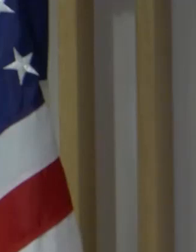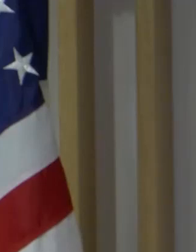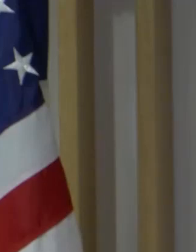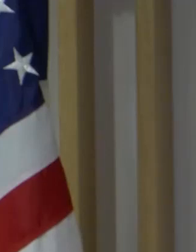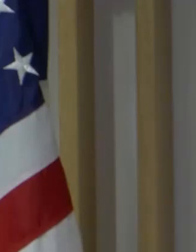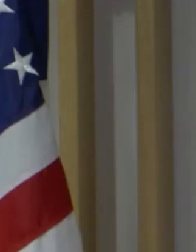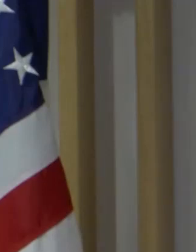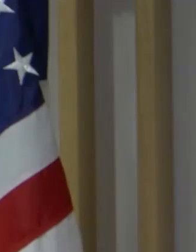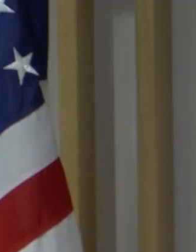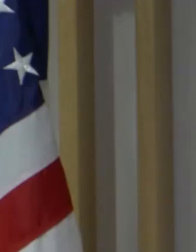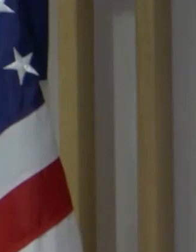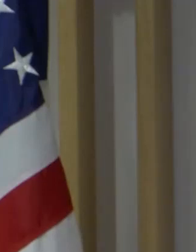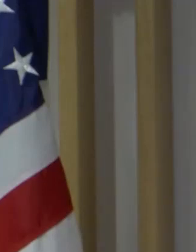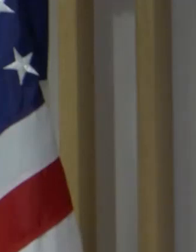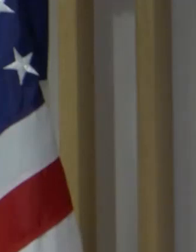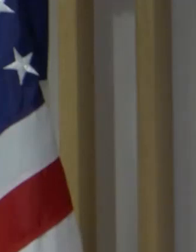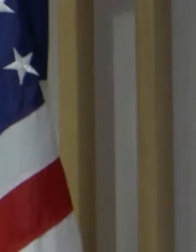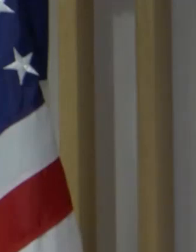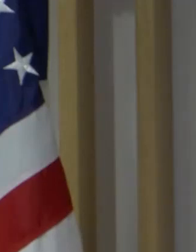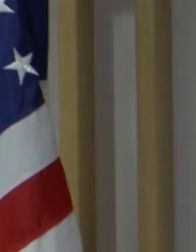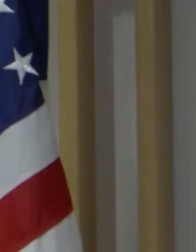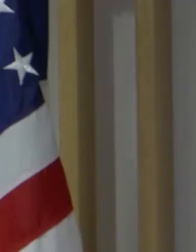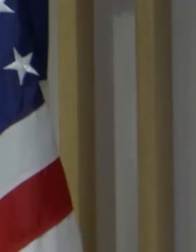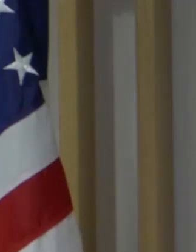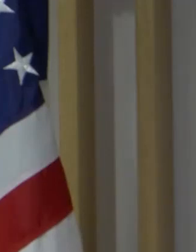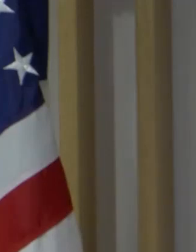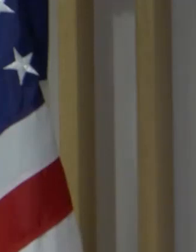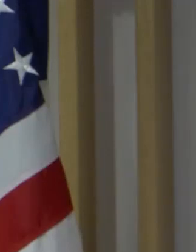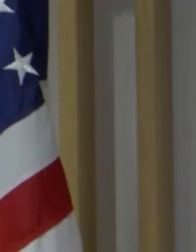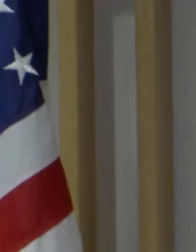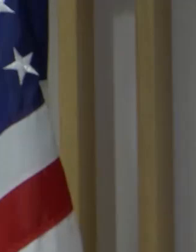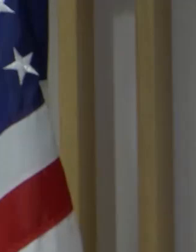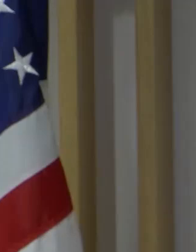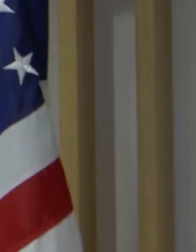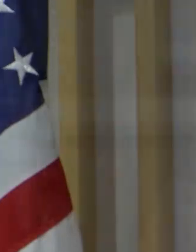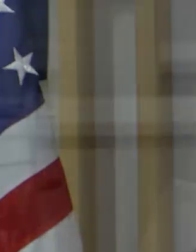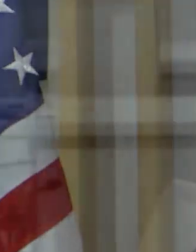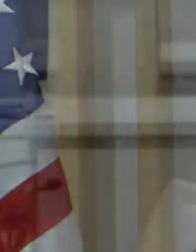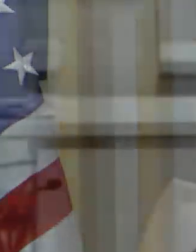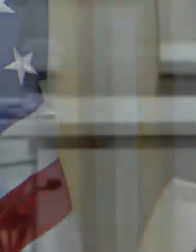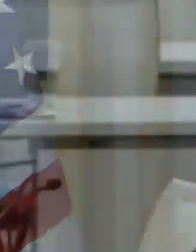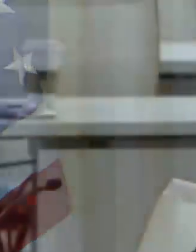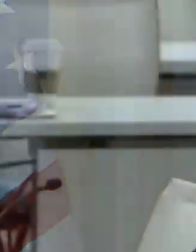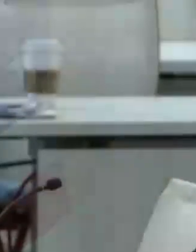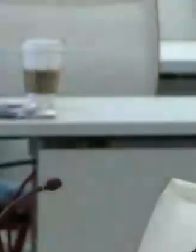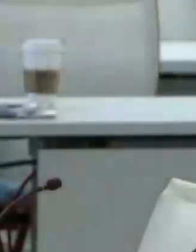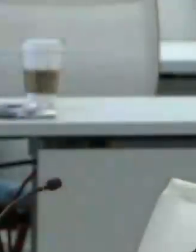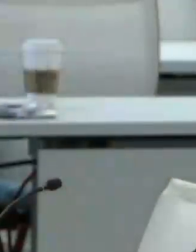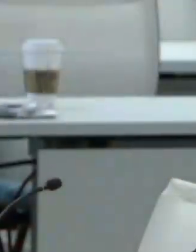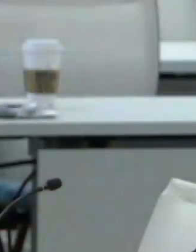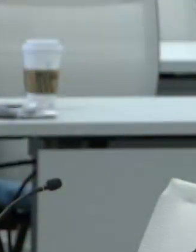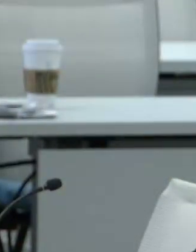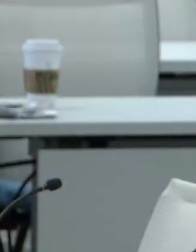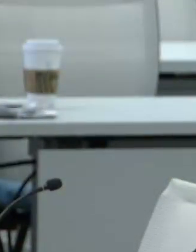STARTED YEARS AGO. BUT WE ARE DOING IT RIGHT NOW.